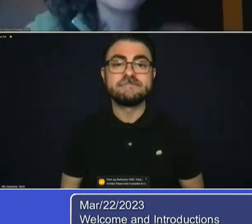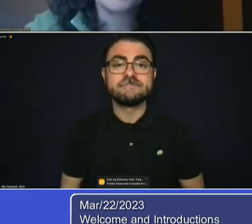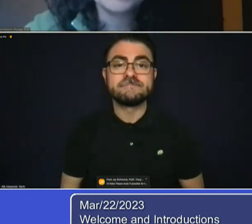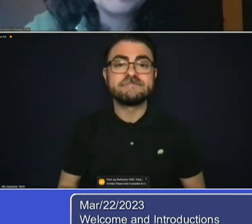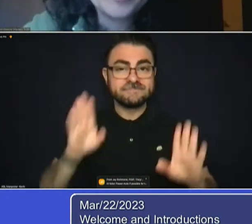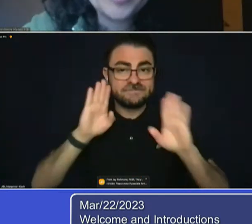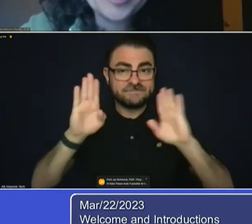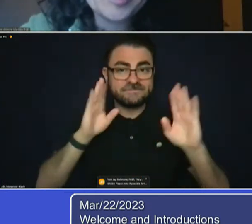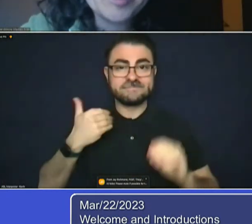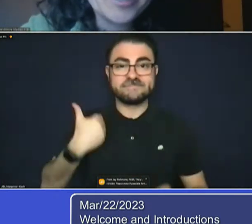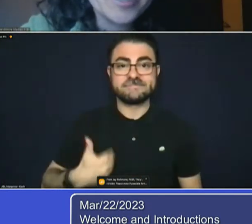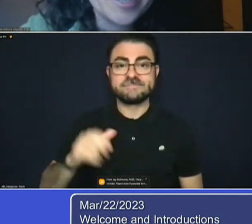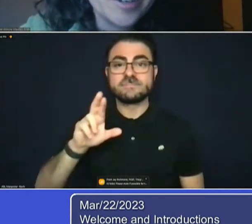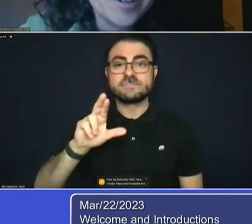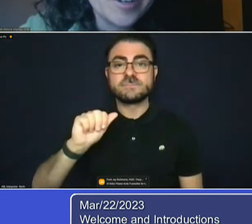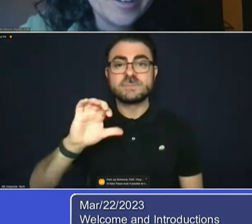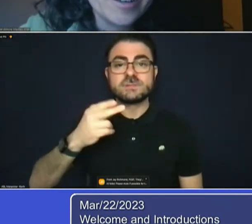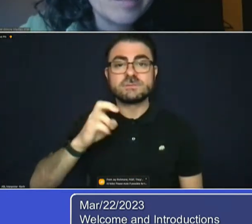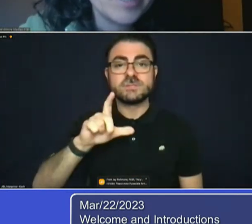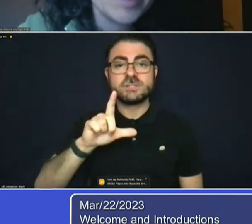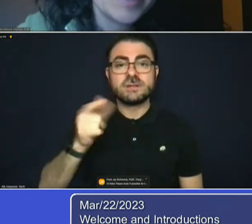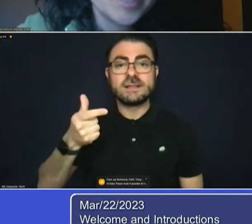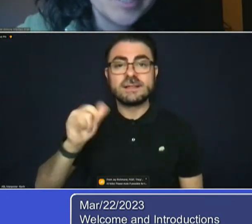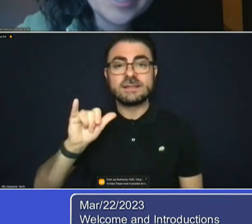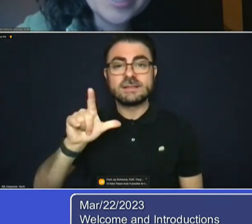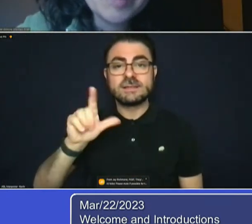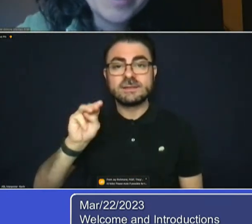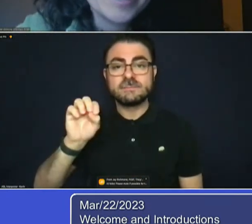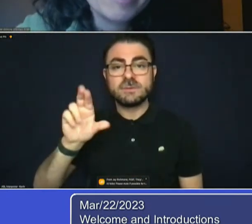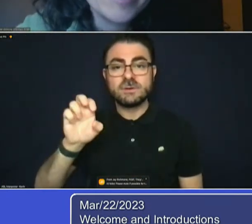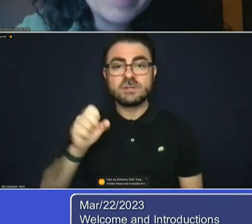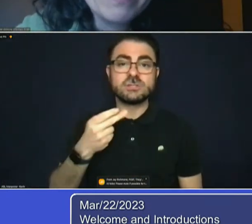HEARING FROM STAFF THIS EVENING. I'M GOING TO START TO MY LEFT,